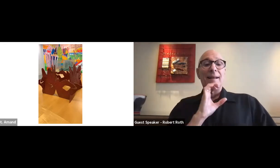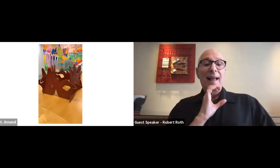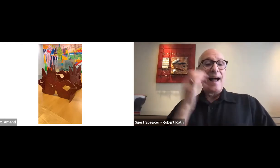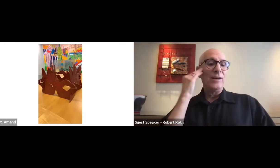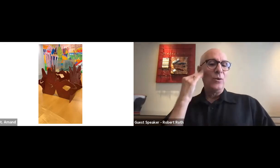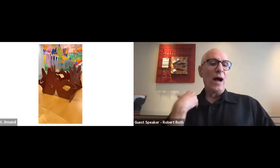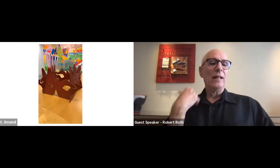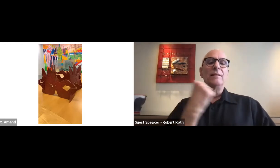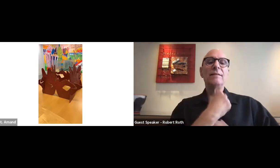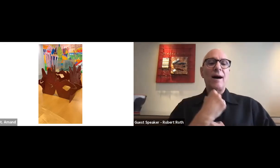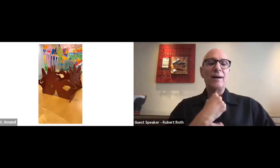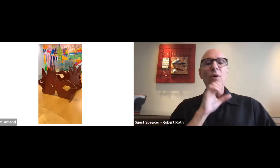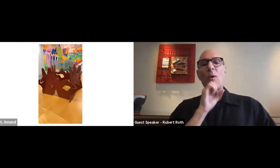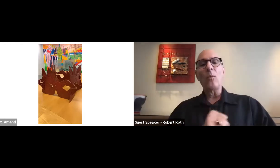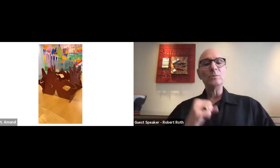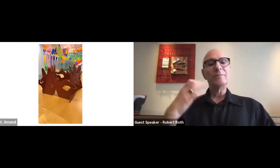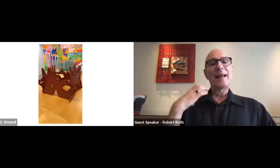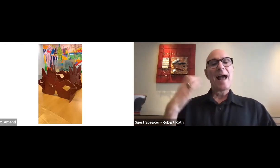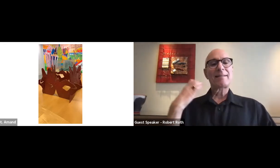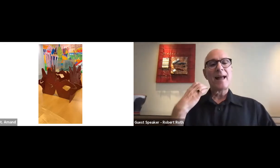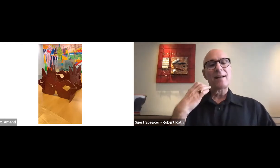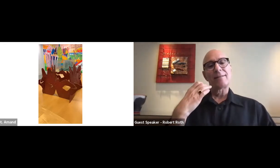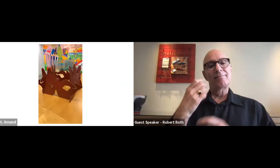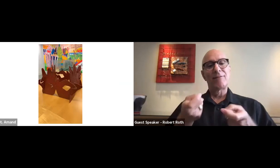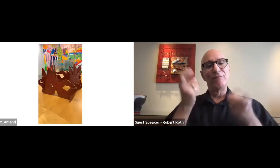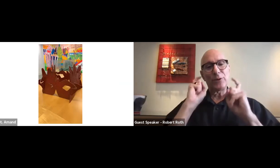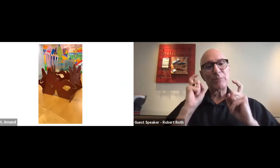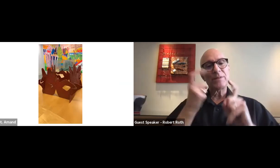with a Guy Wonder artwork. And he knows that I love